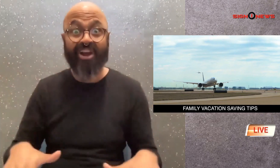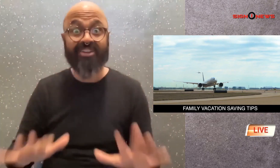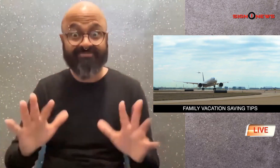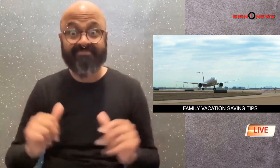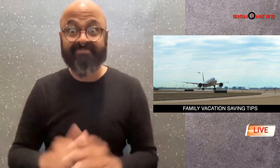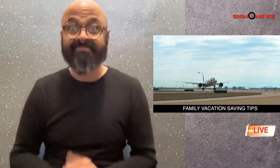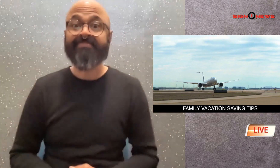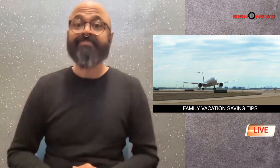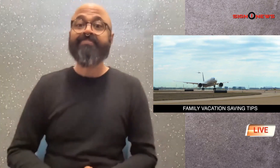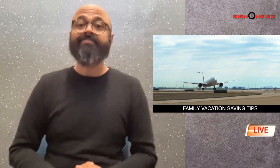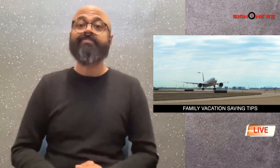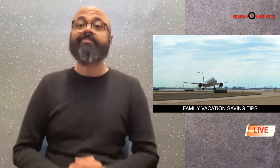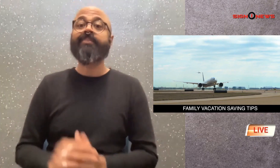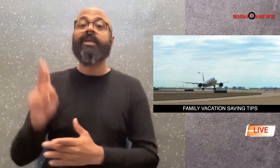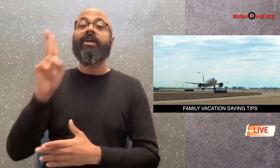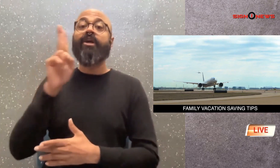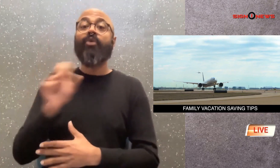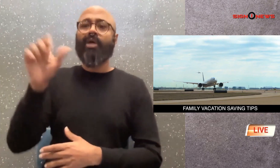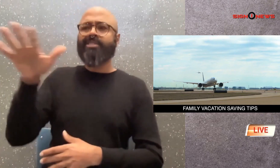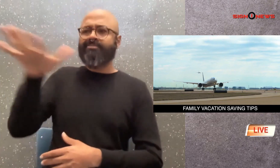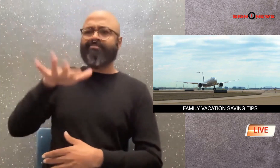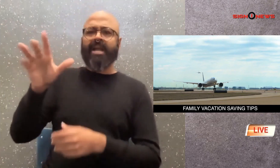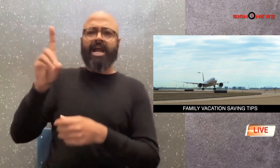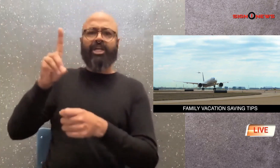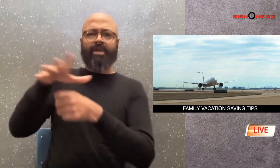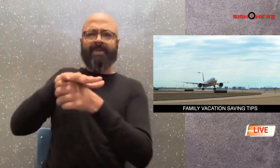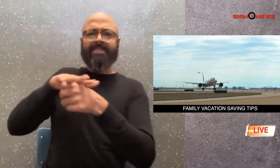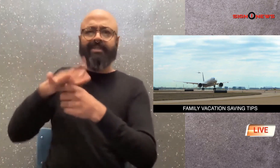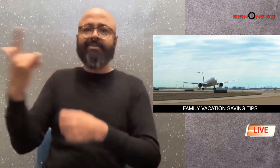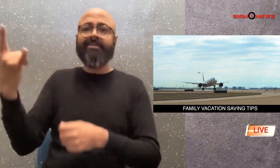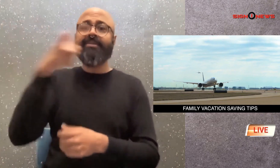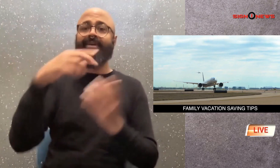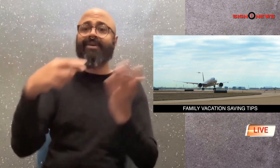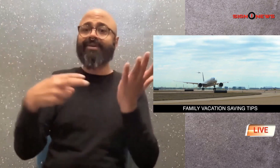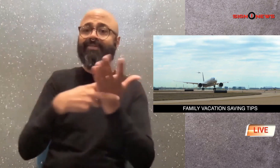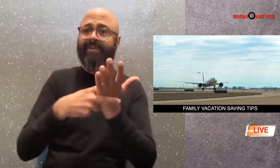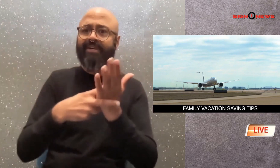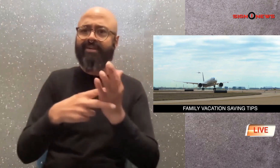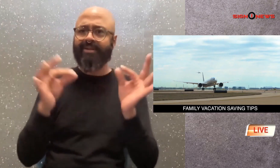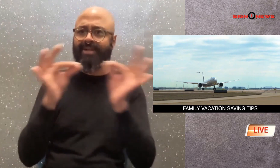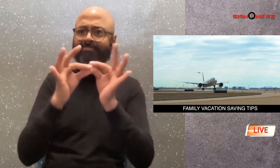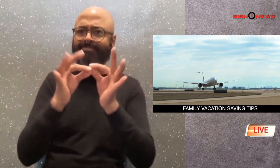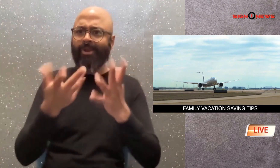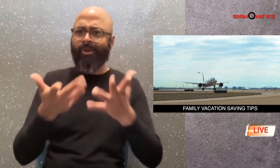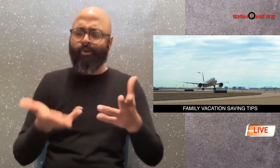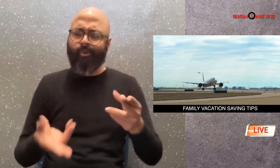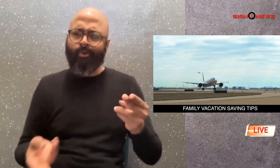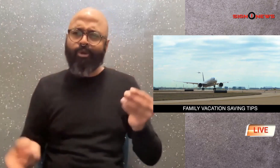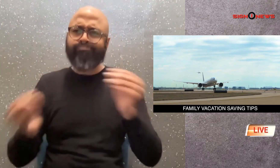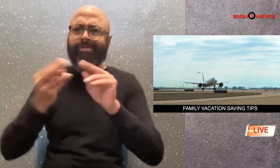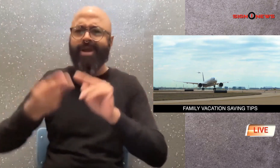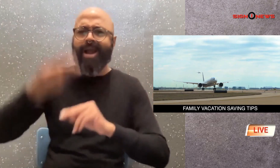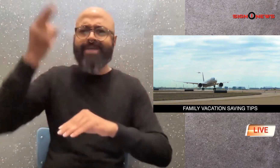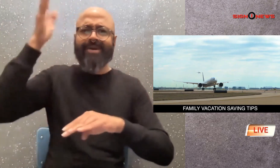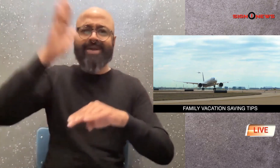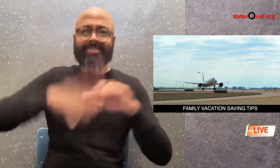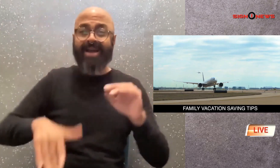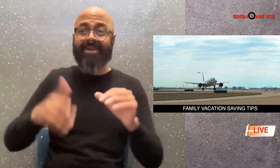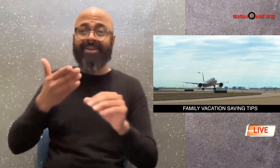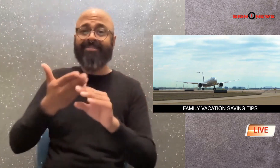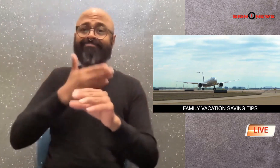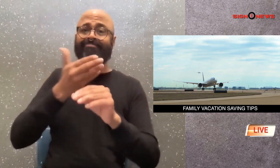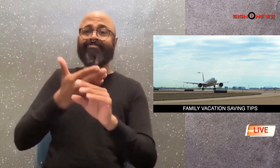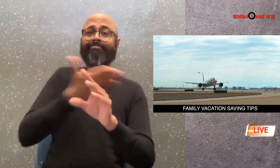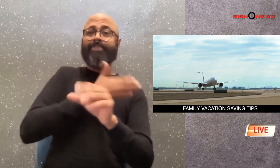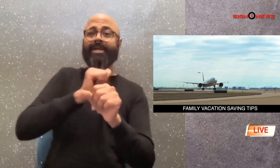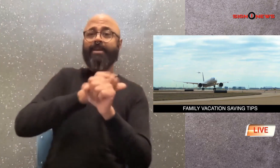ready to be shocked US domestic airfares are expected to be much higher than pre-pandemic